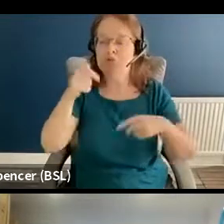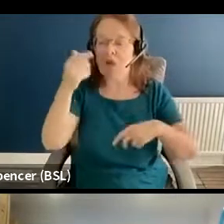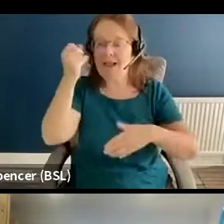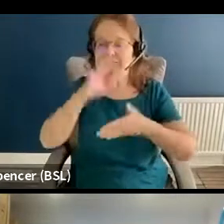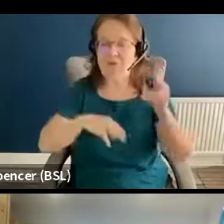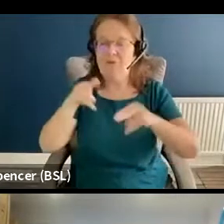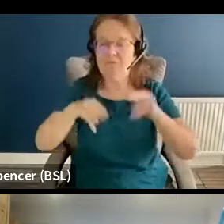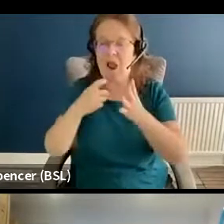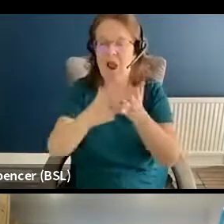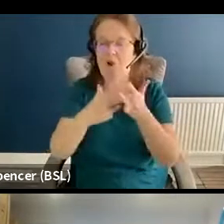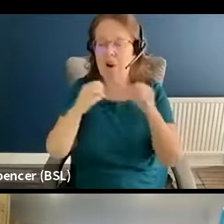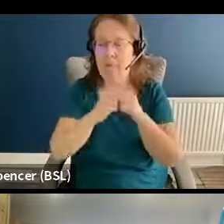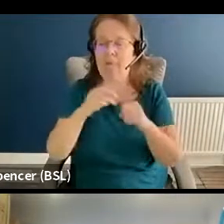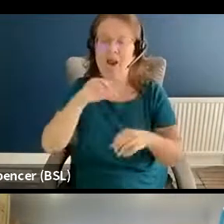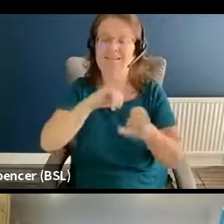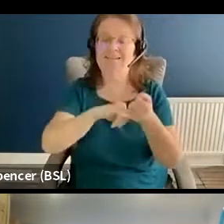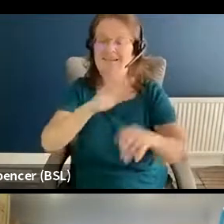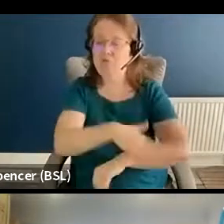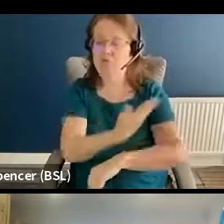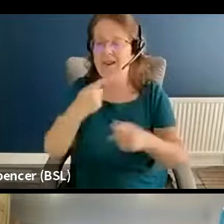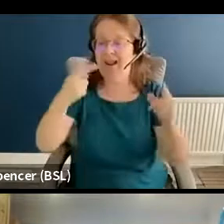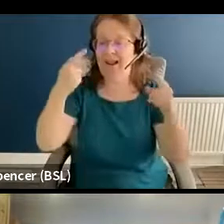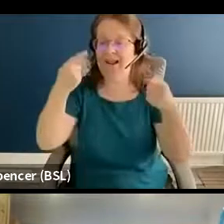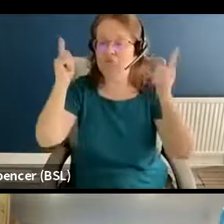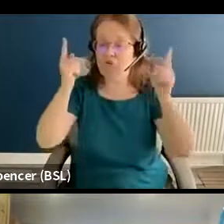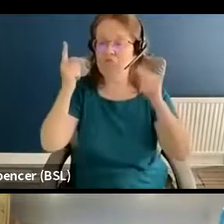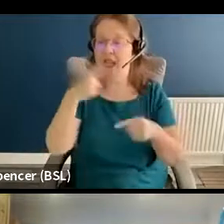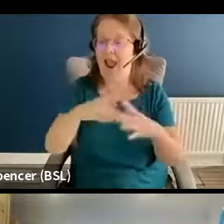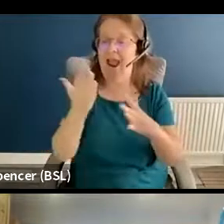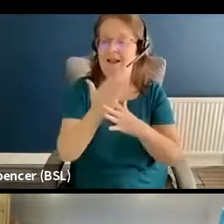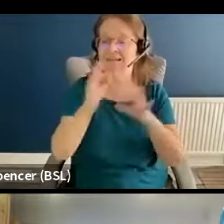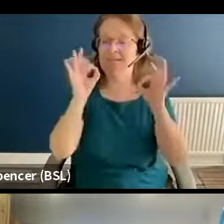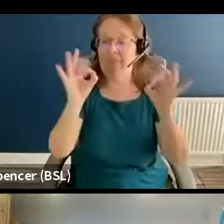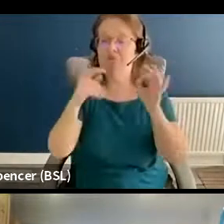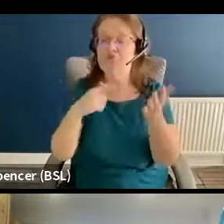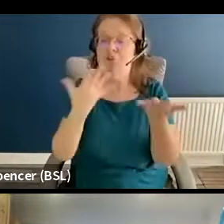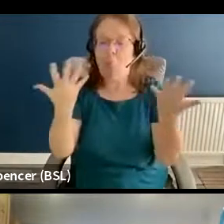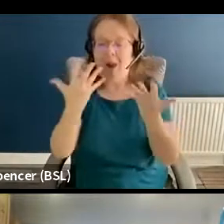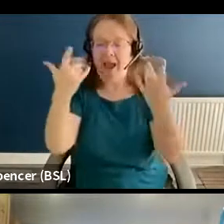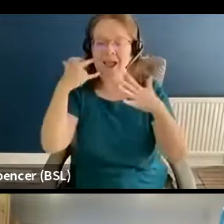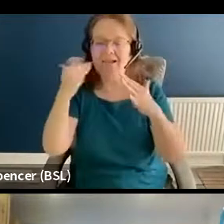Steve Green, Director and accessibility specialists at Test Partners. And last,